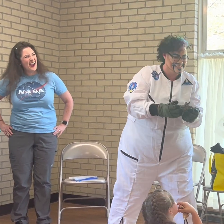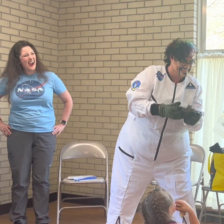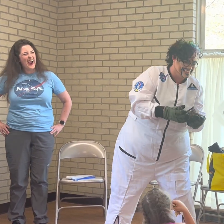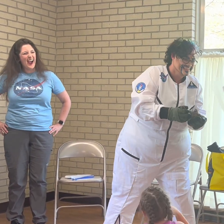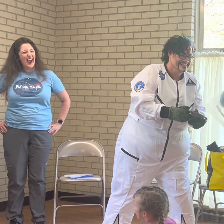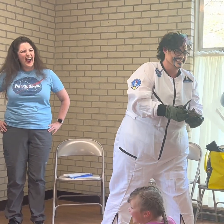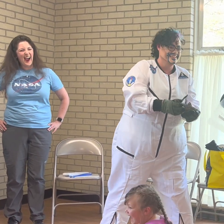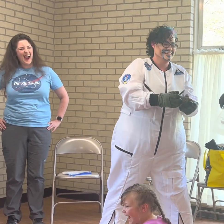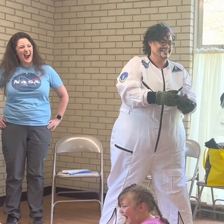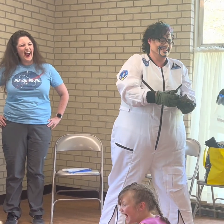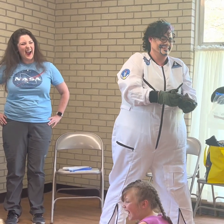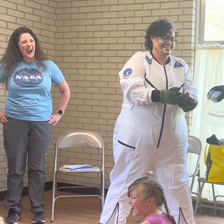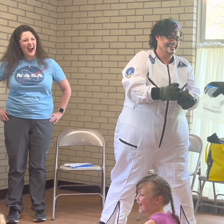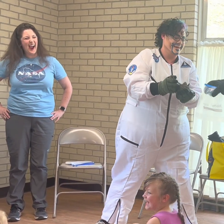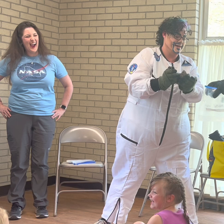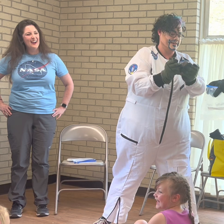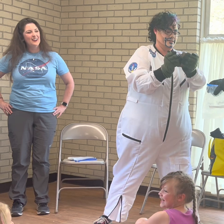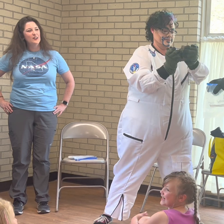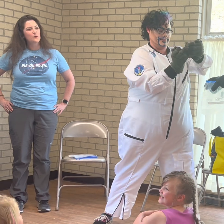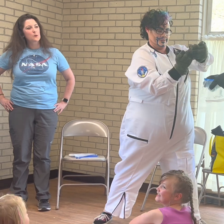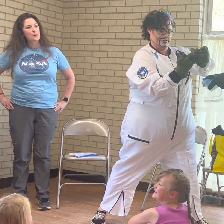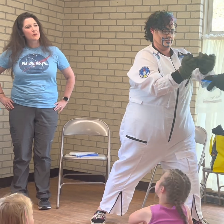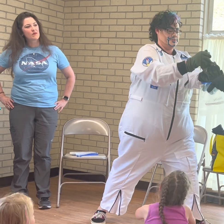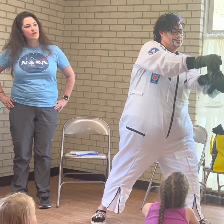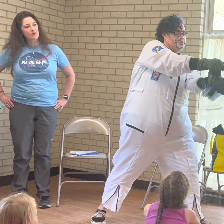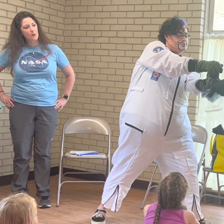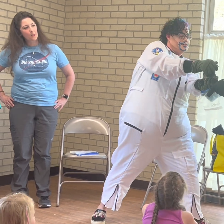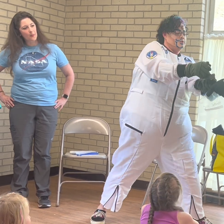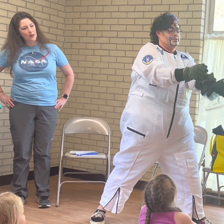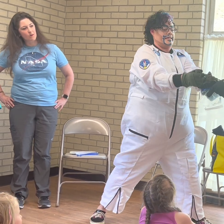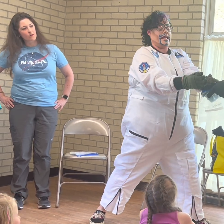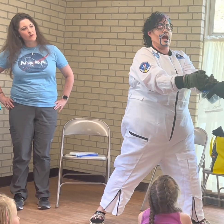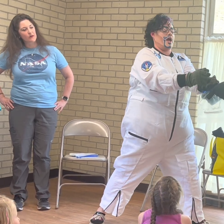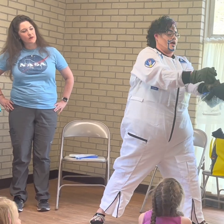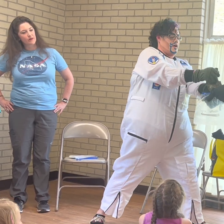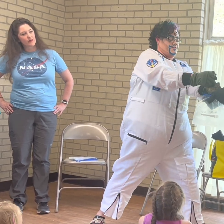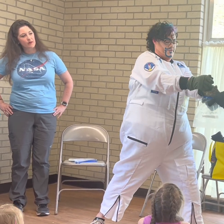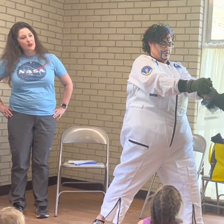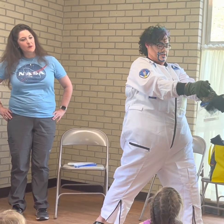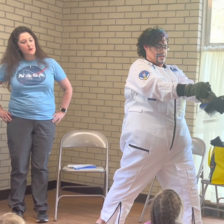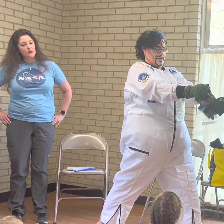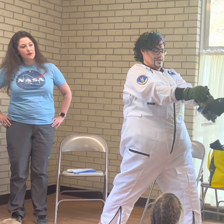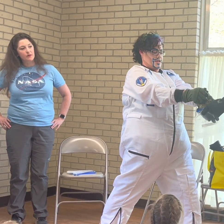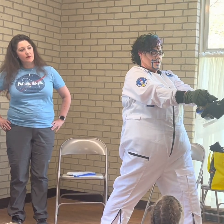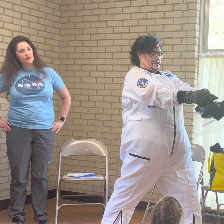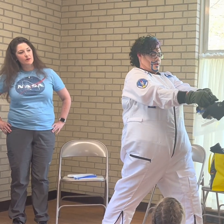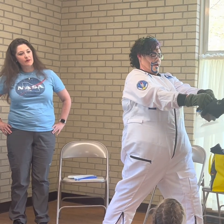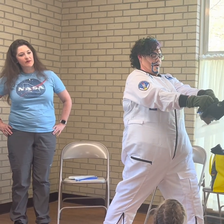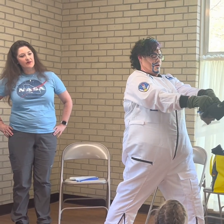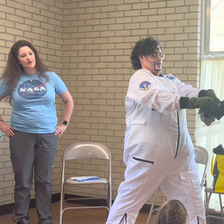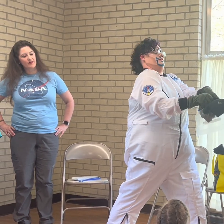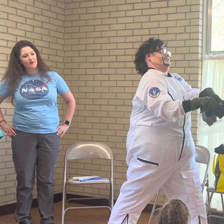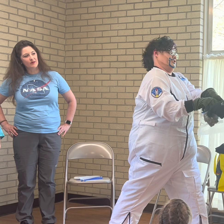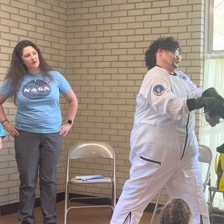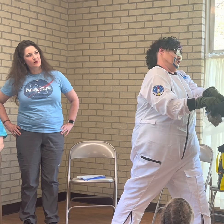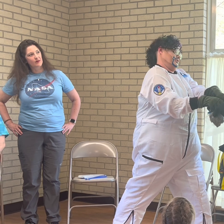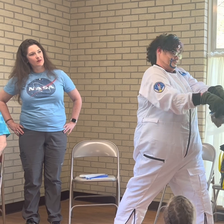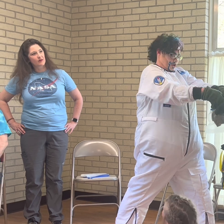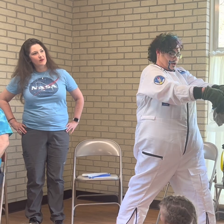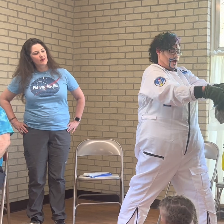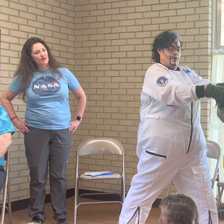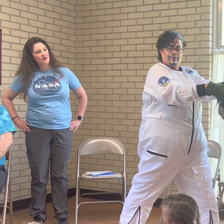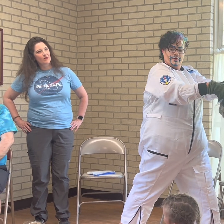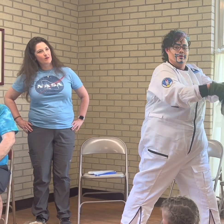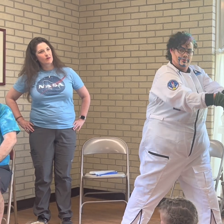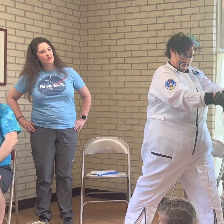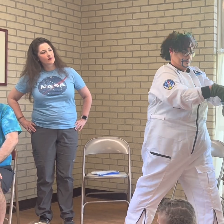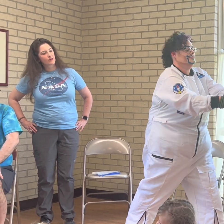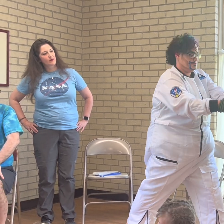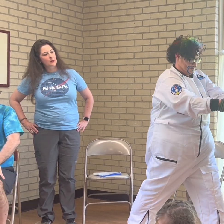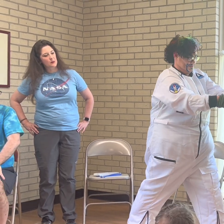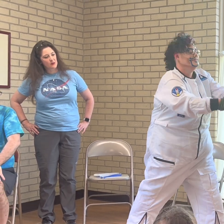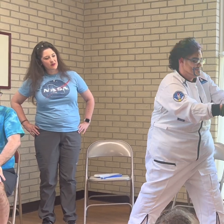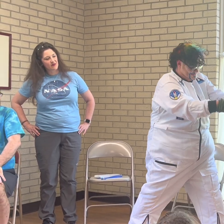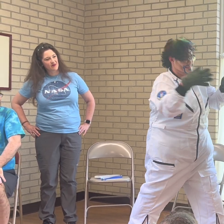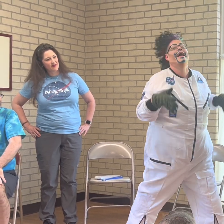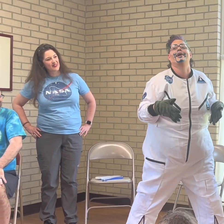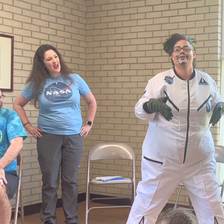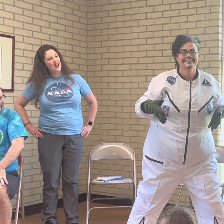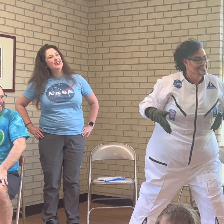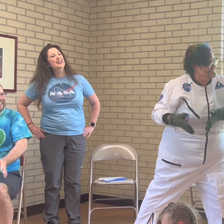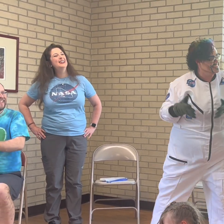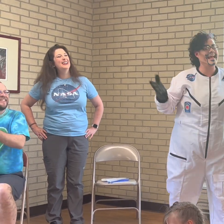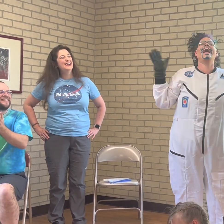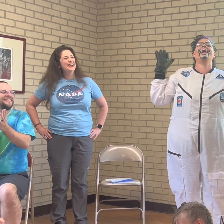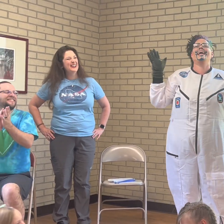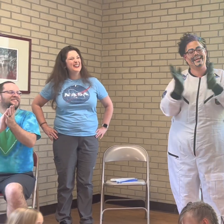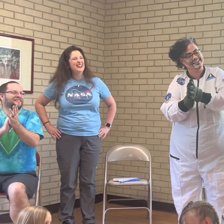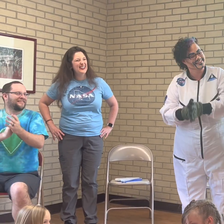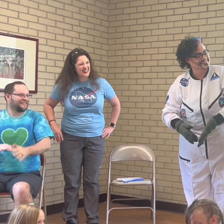I'm gonna hold it open while you carefully put it in. Mr. Dixon: Carefully... oh no! Miss Cali: Oh no! Yeah!